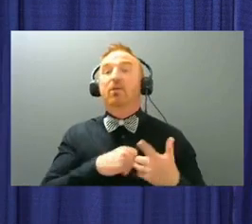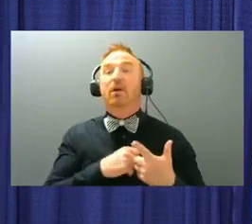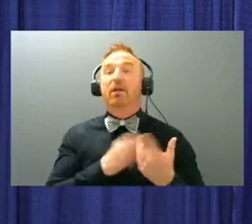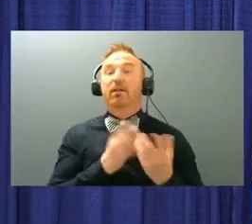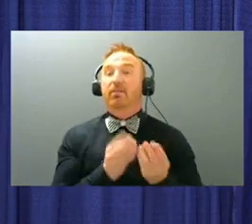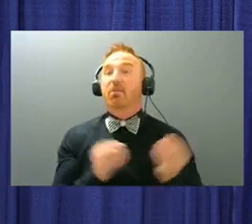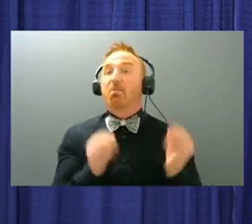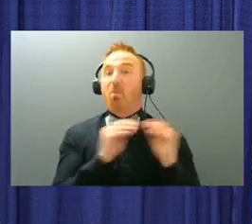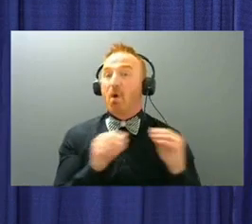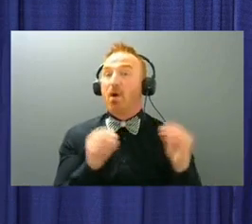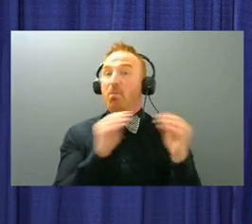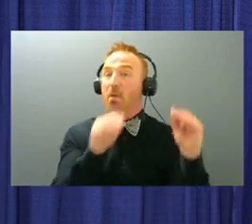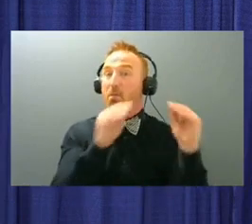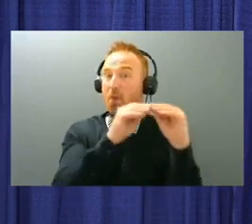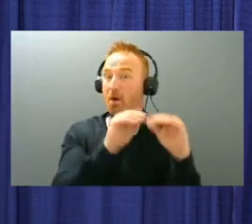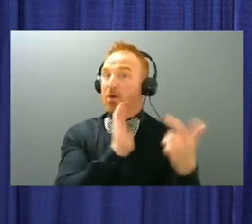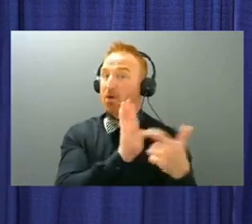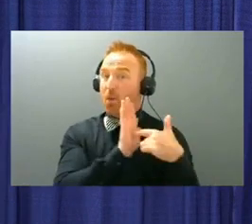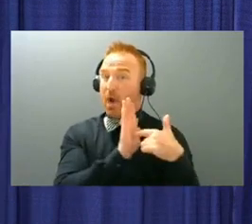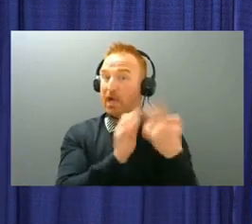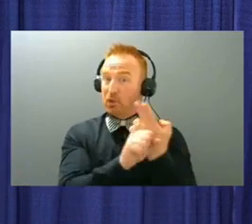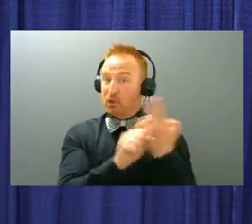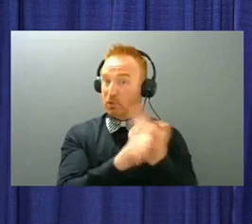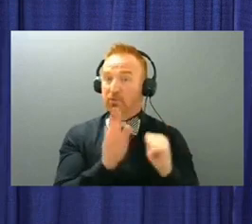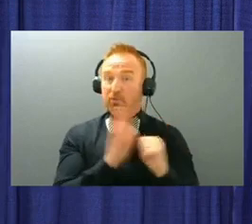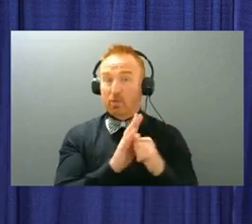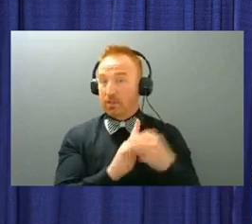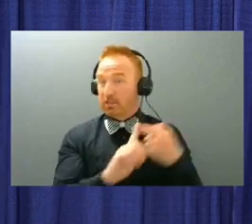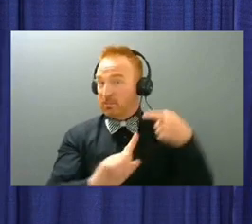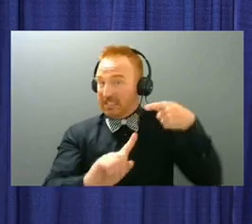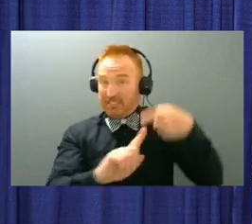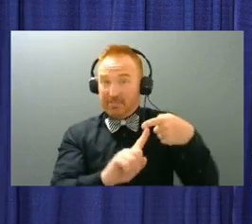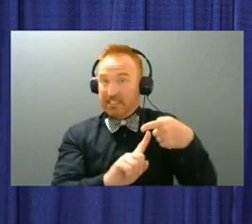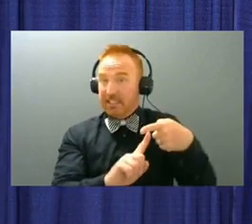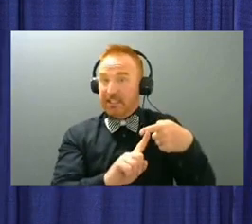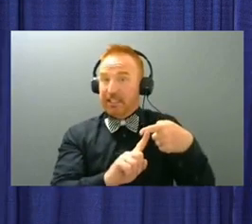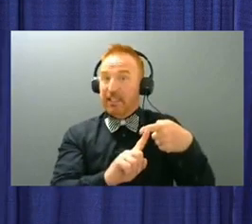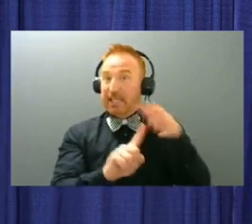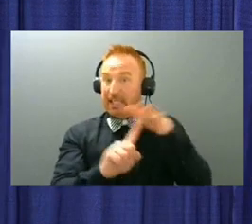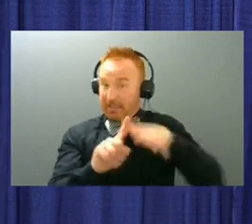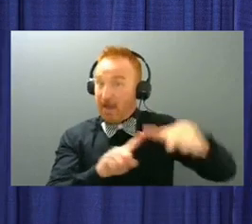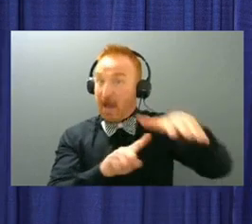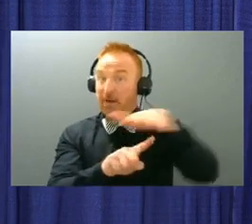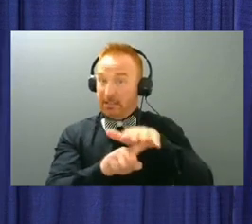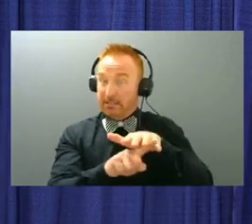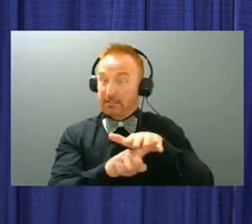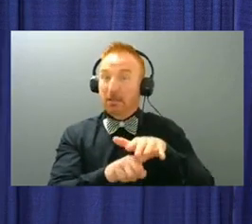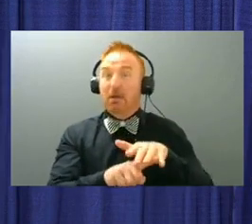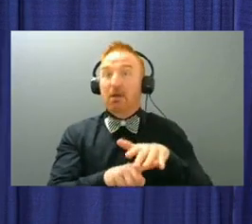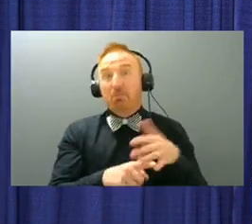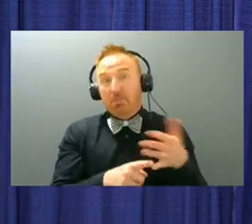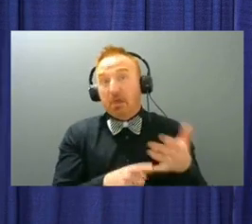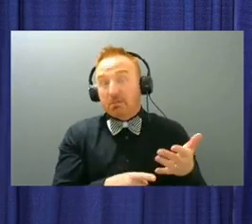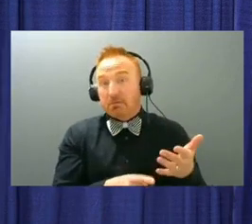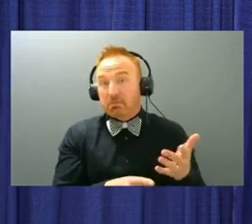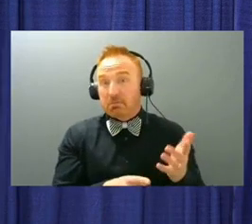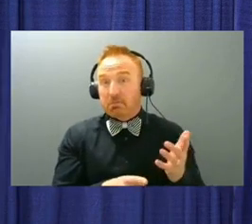especially as we are going to be more required to use them for certain settings is a good direction.